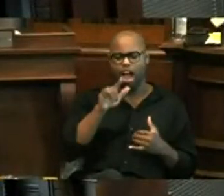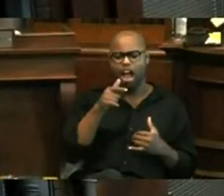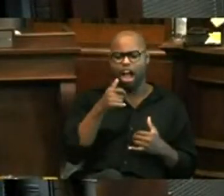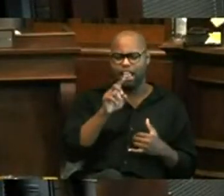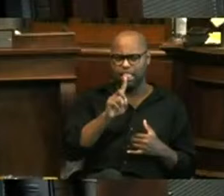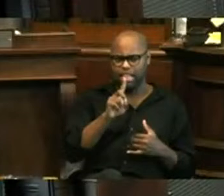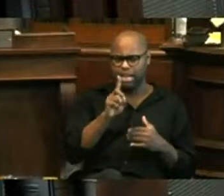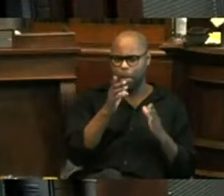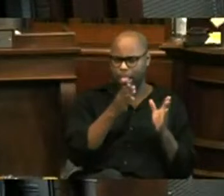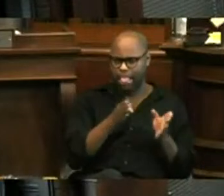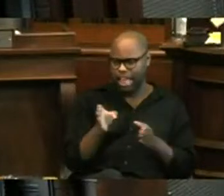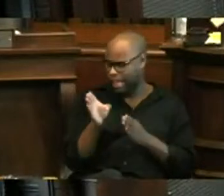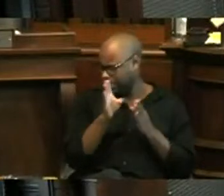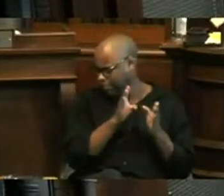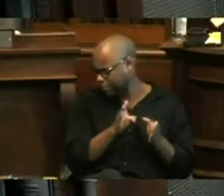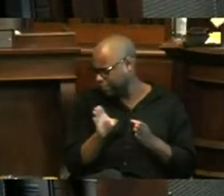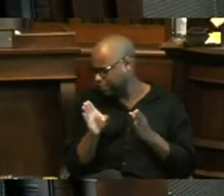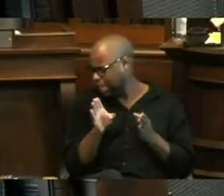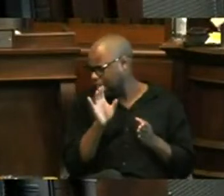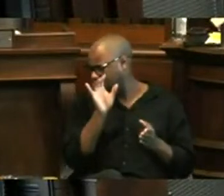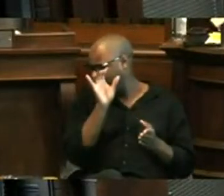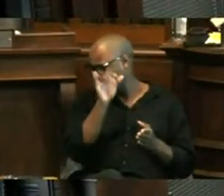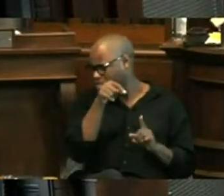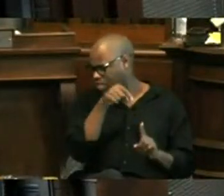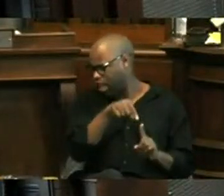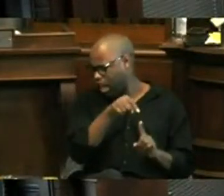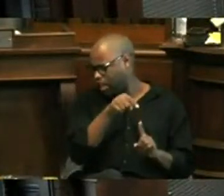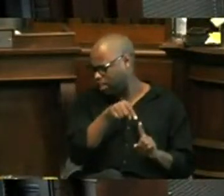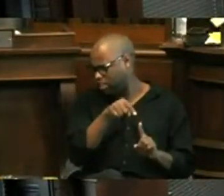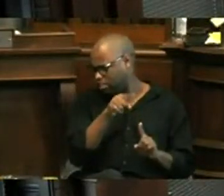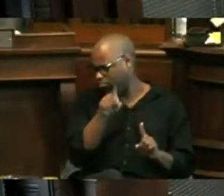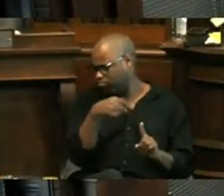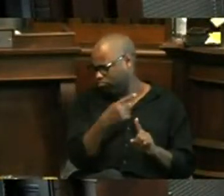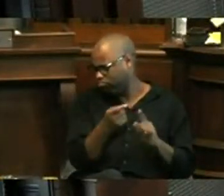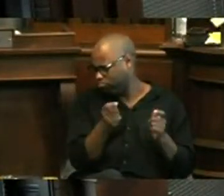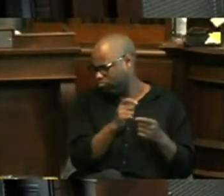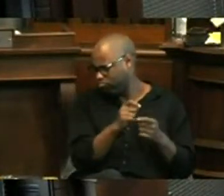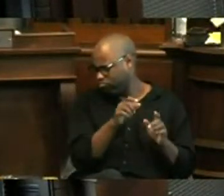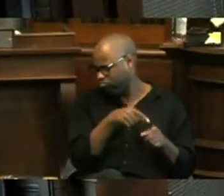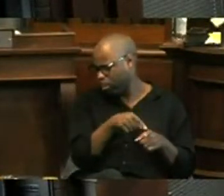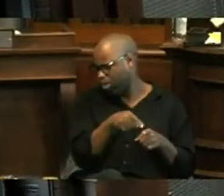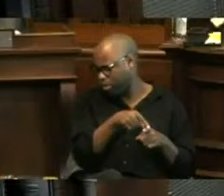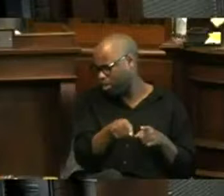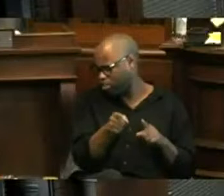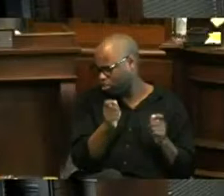northwest. It will now be done by Highland Planning. So that's